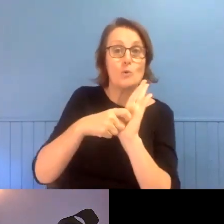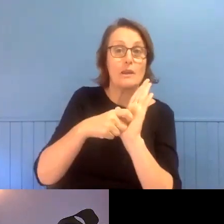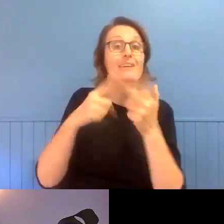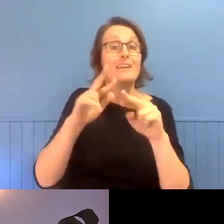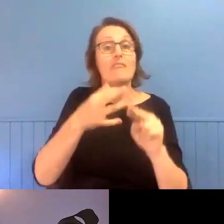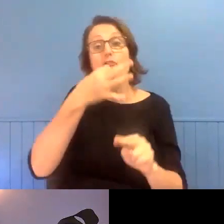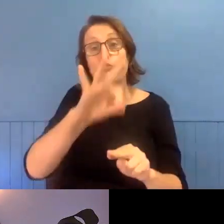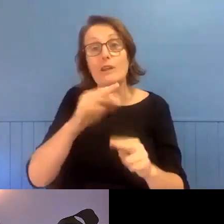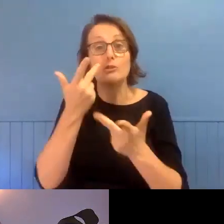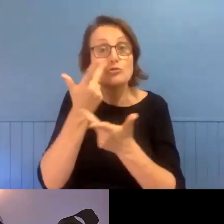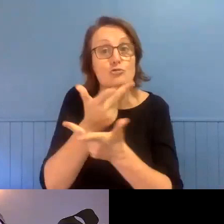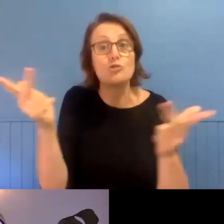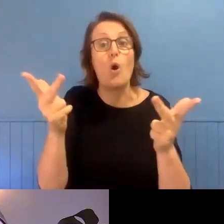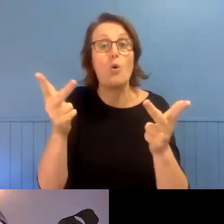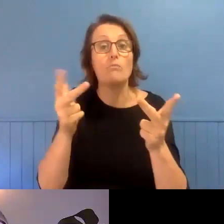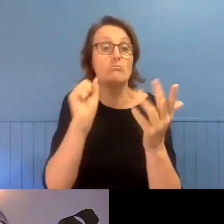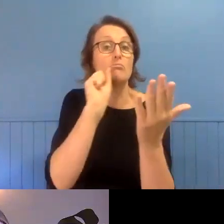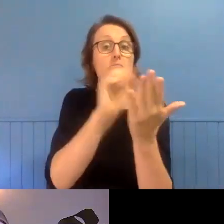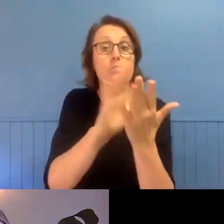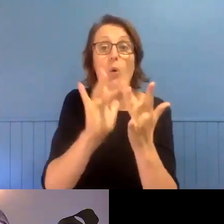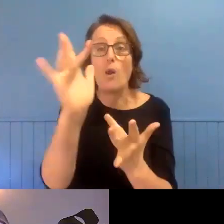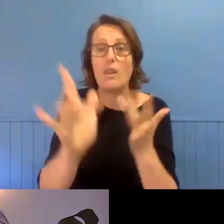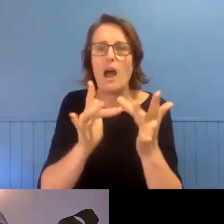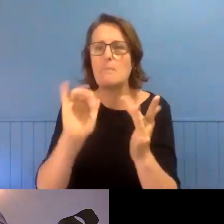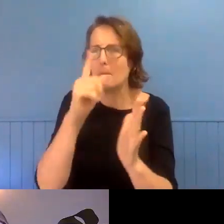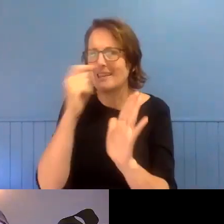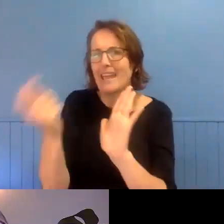people are certainly playing with right now and you might want to look